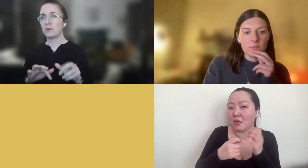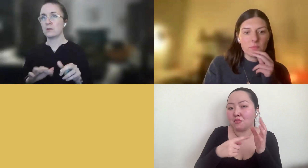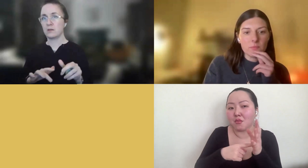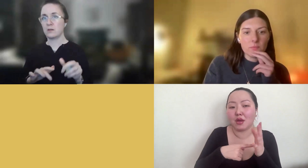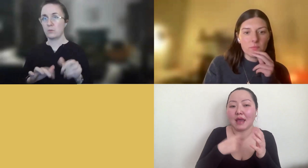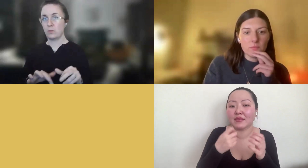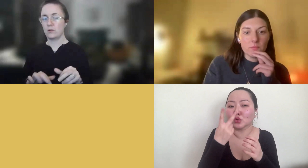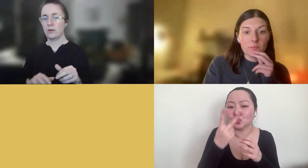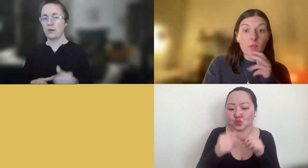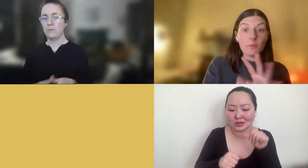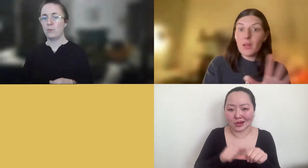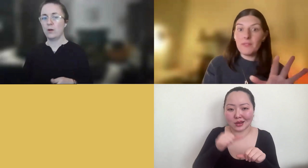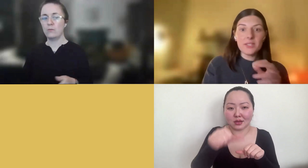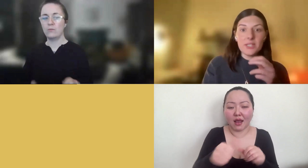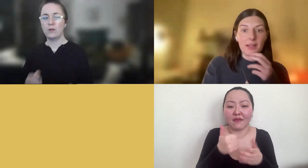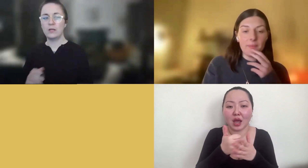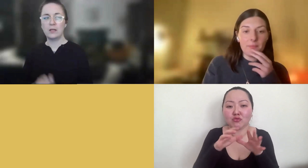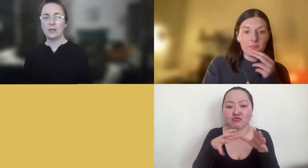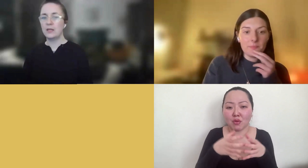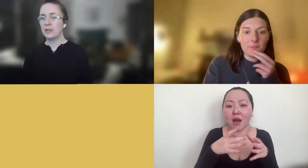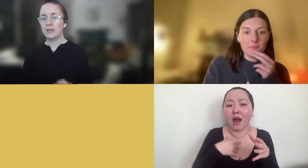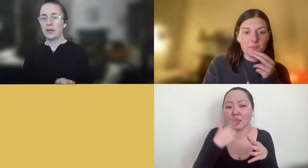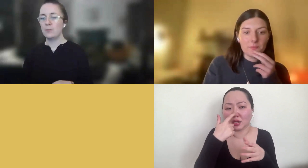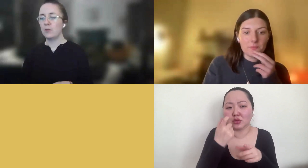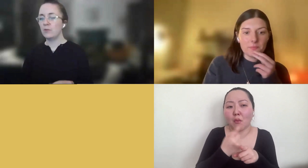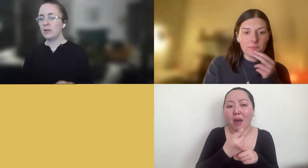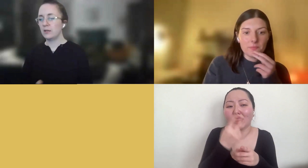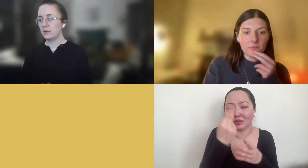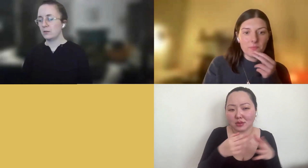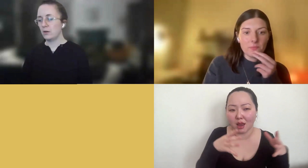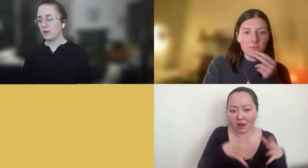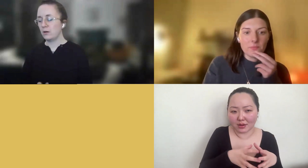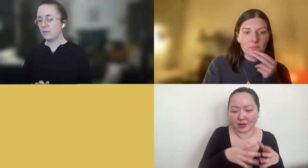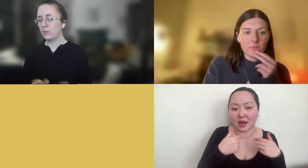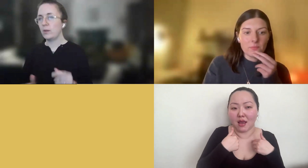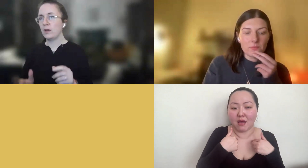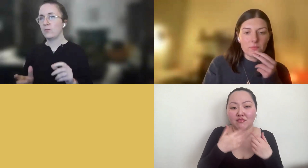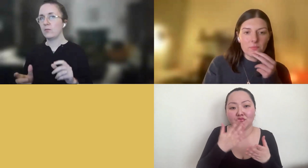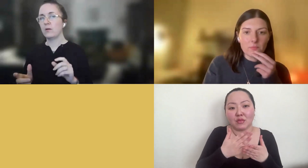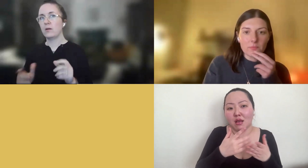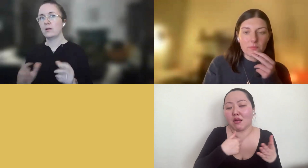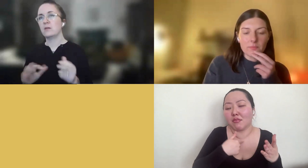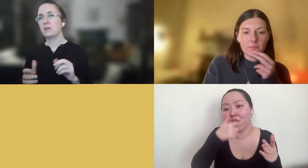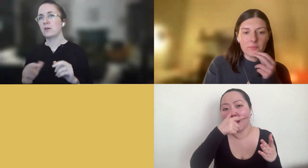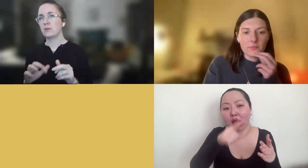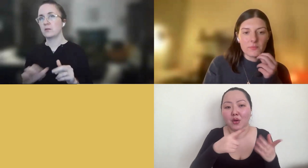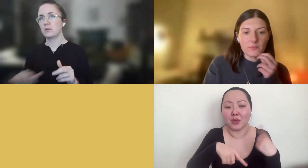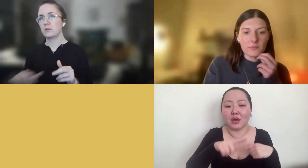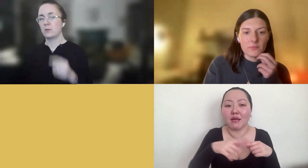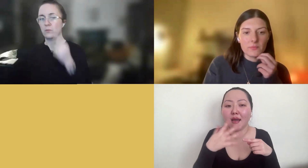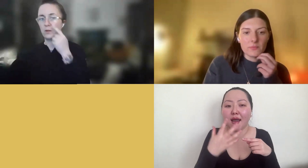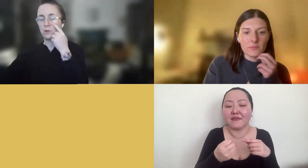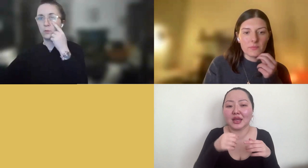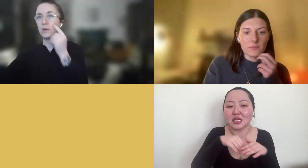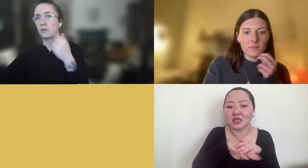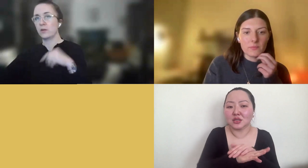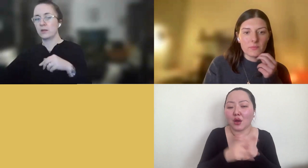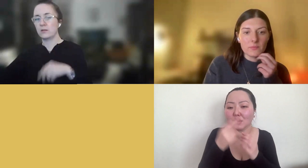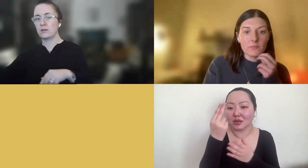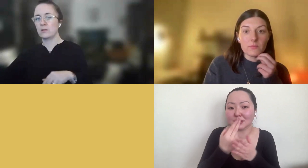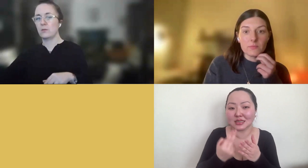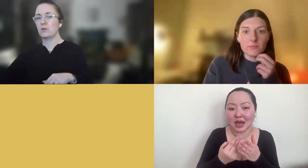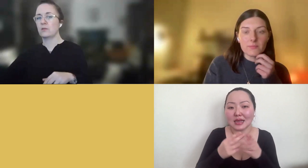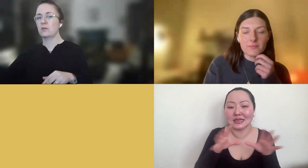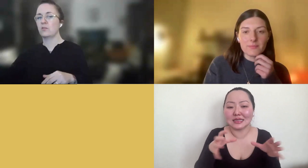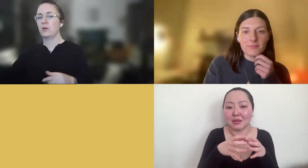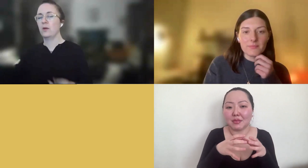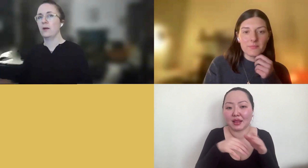about the design one. I m very lucky that we have an internal design team within V&A, who was